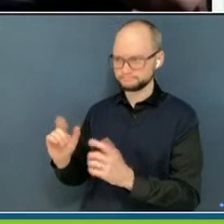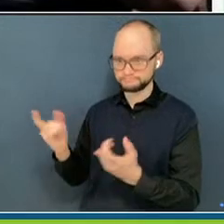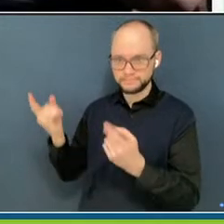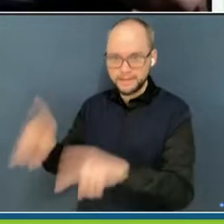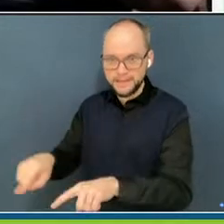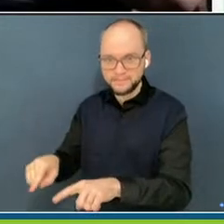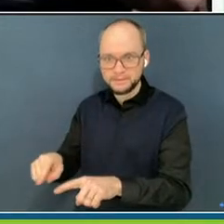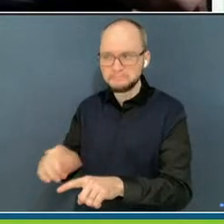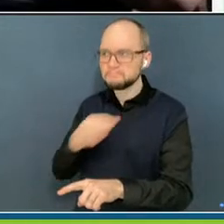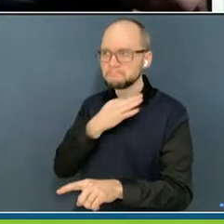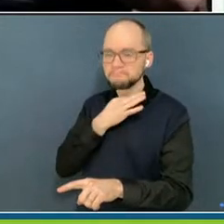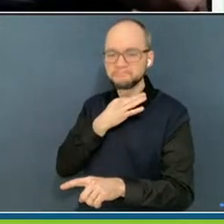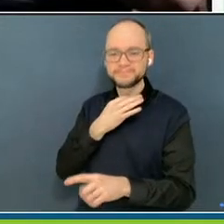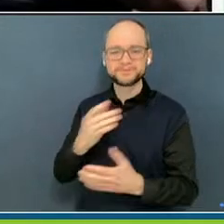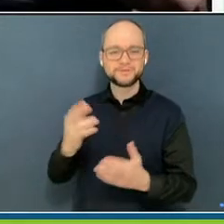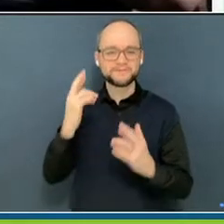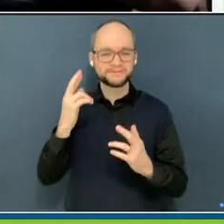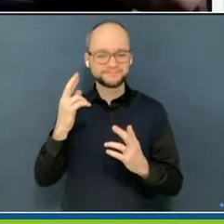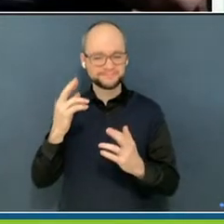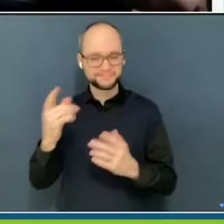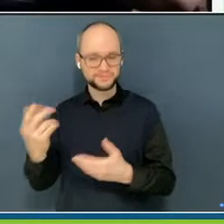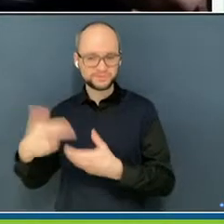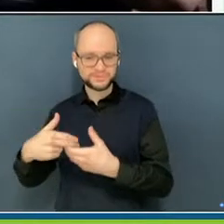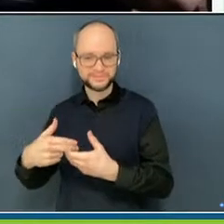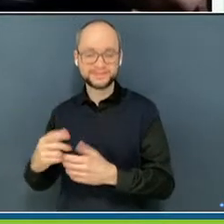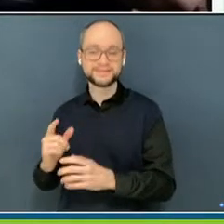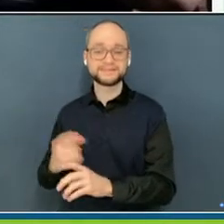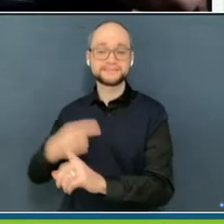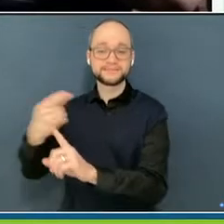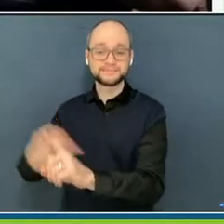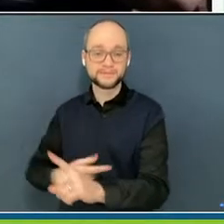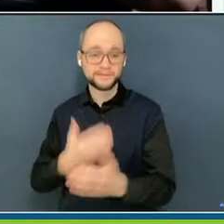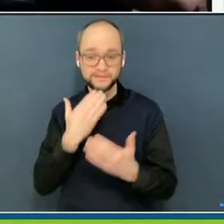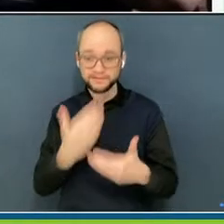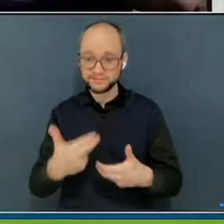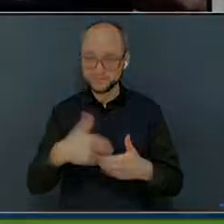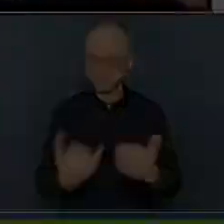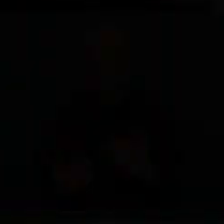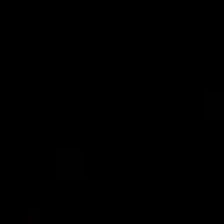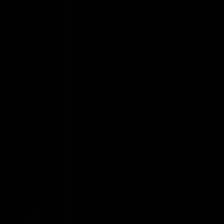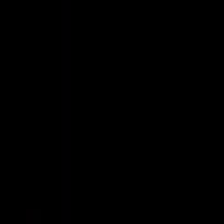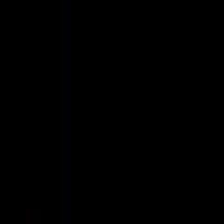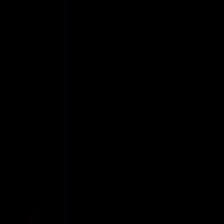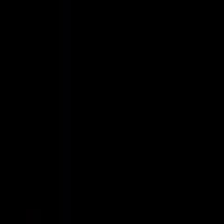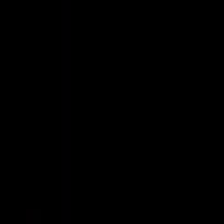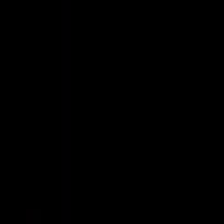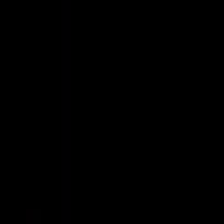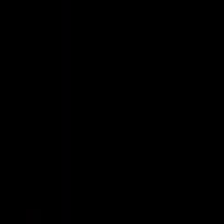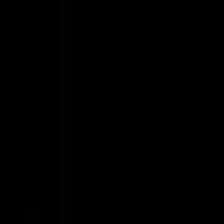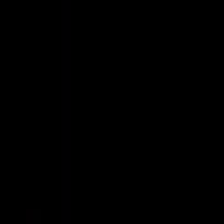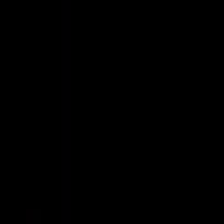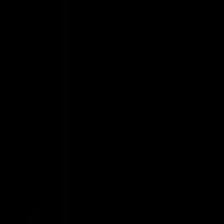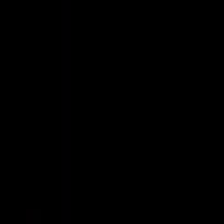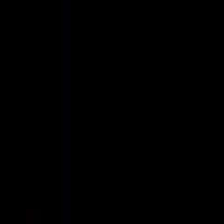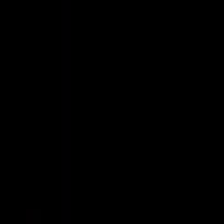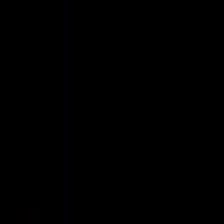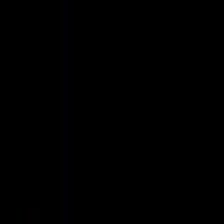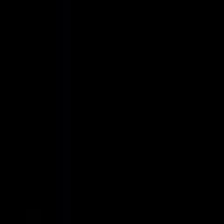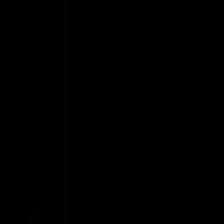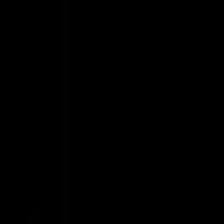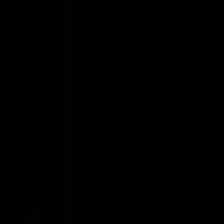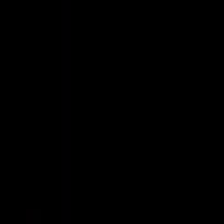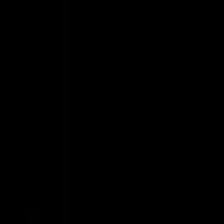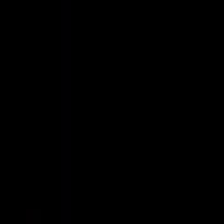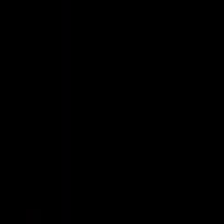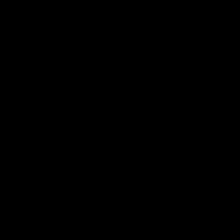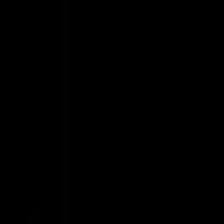next month. For Marian Anderson. And thank you for joining us today. Bye.